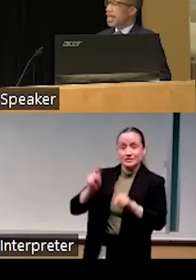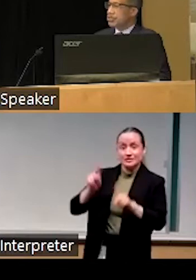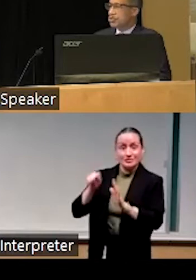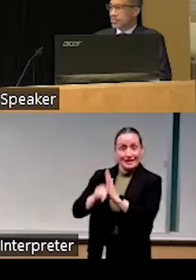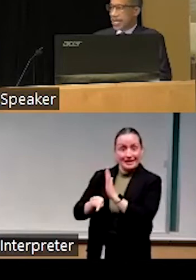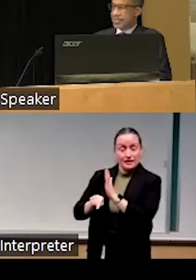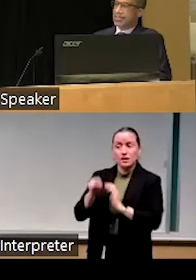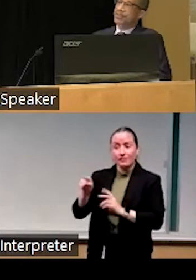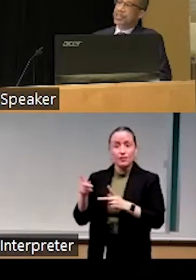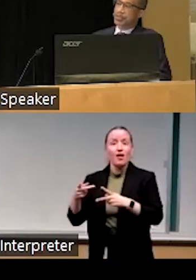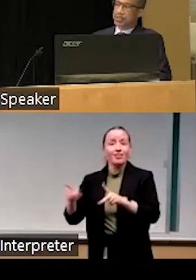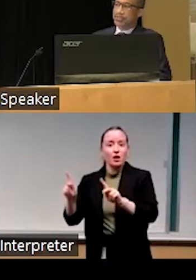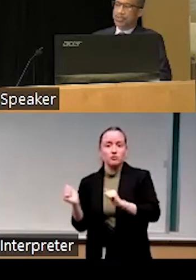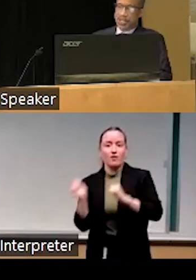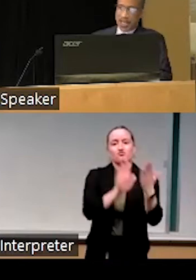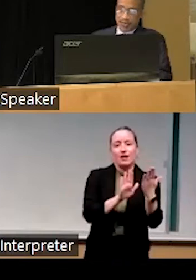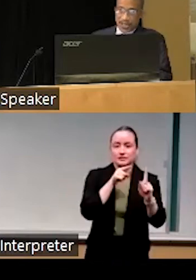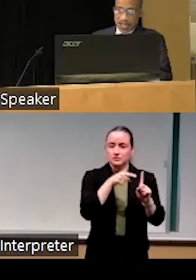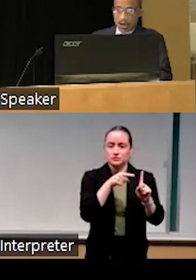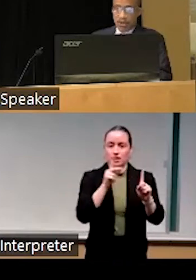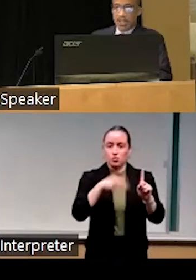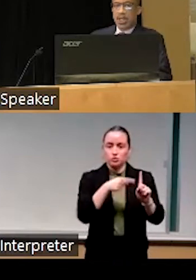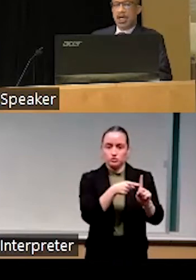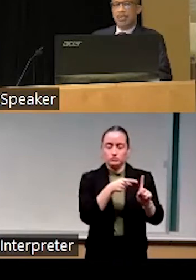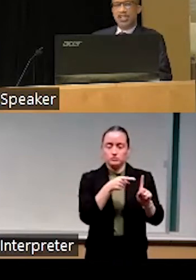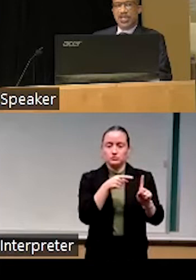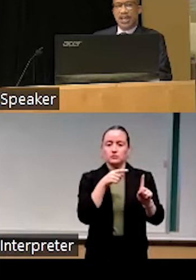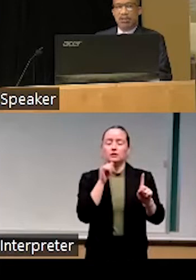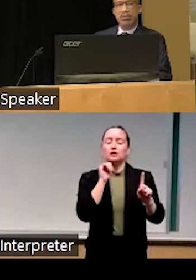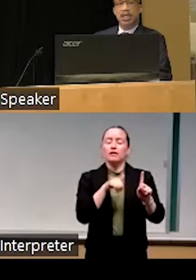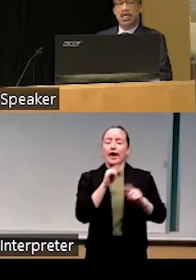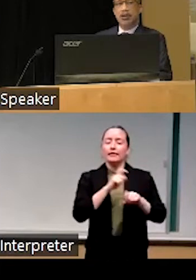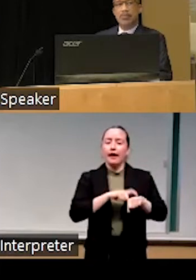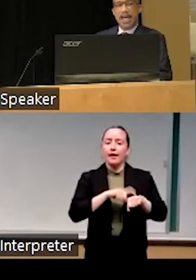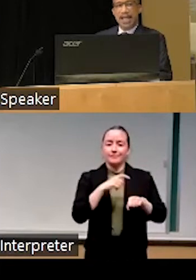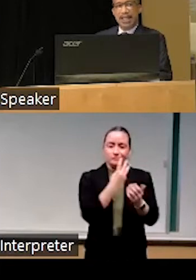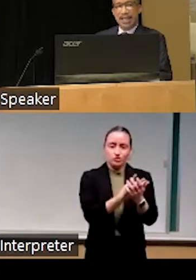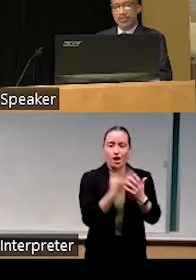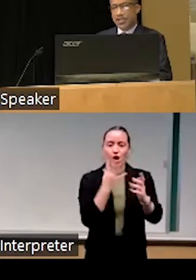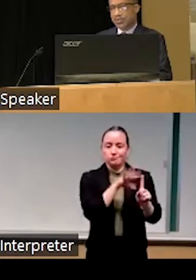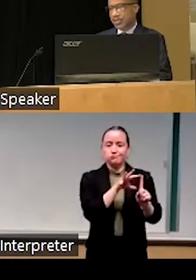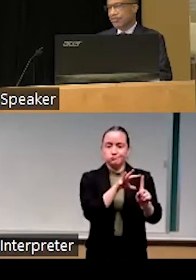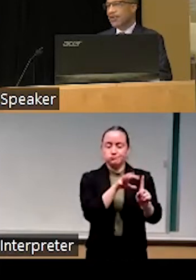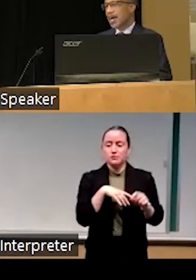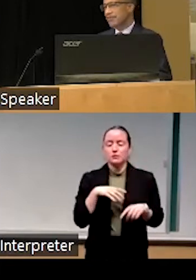allowed to address Joan roof he was on video um in the jail and the individuals there were five